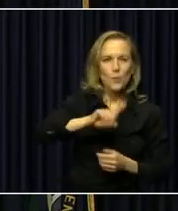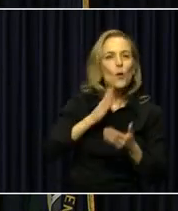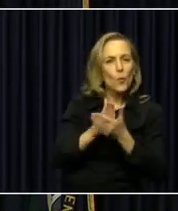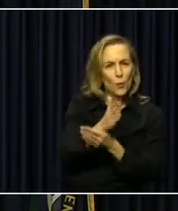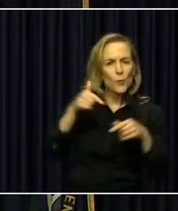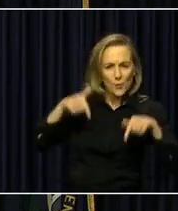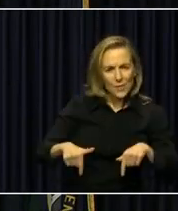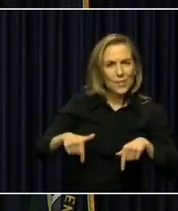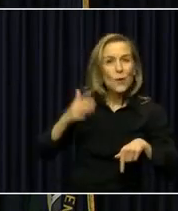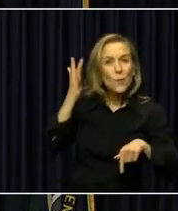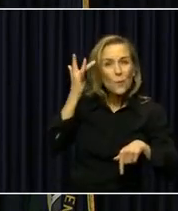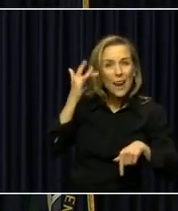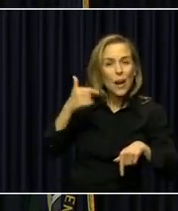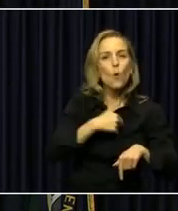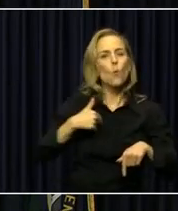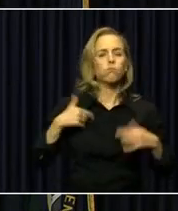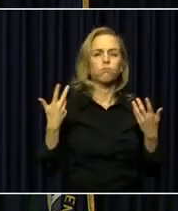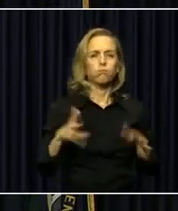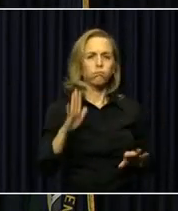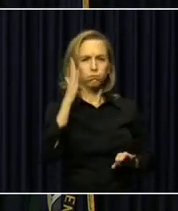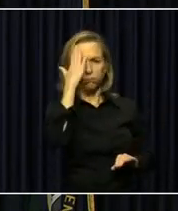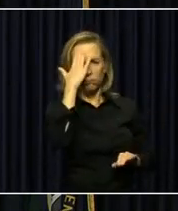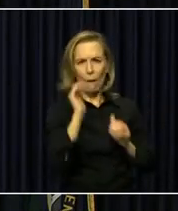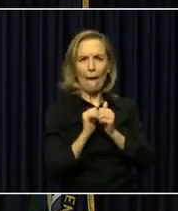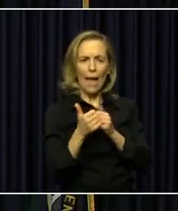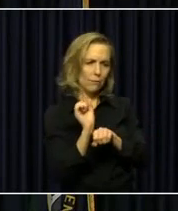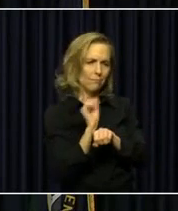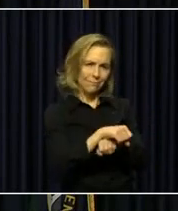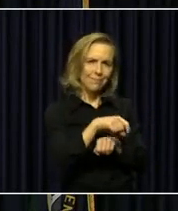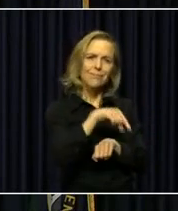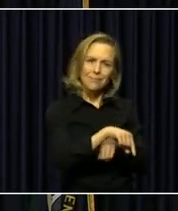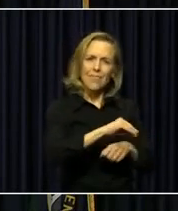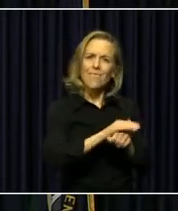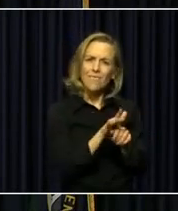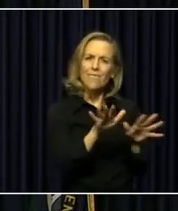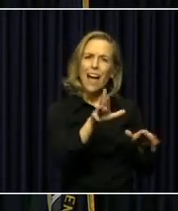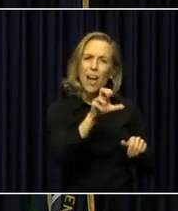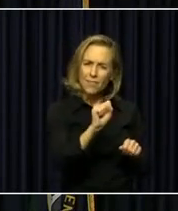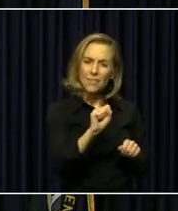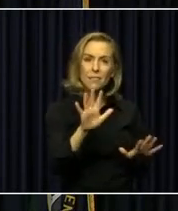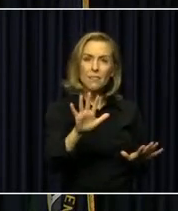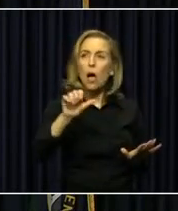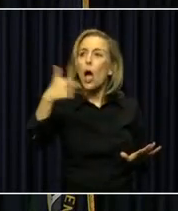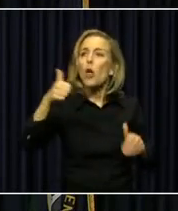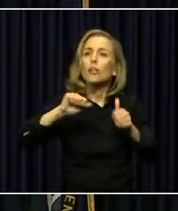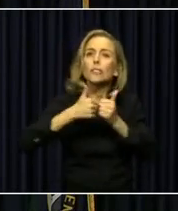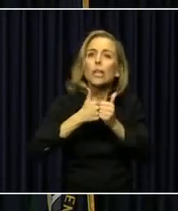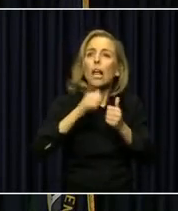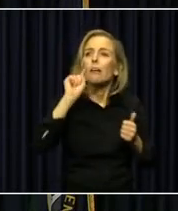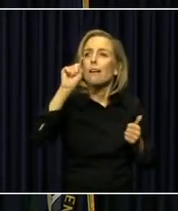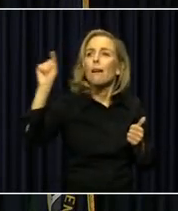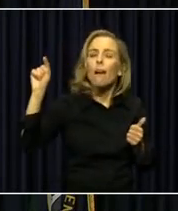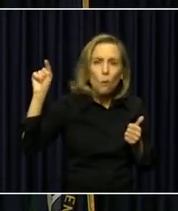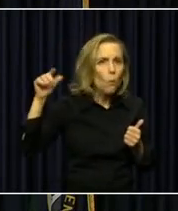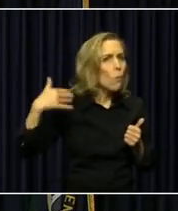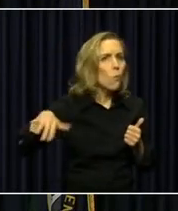THIS DOESN'T MEAN WE GET TOGETHER AND JUST STAY SIX FEET APART IT. MEANS WHEN YOU ARE AROUND